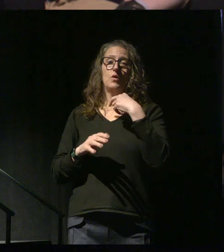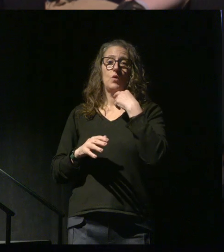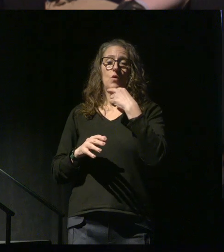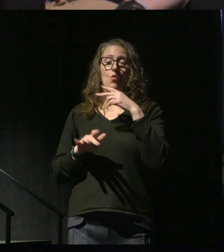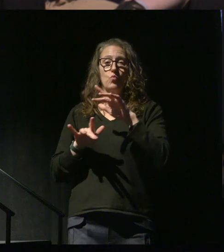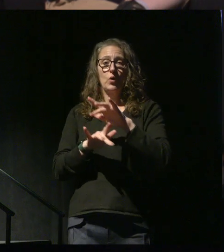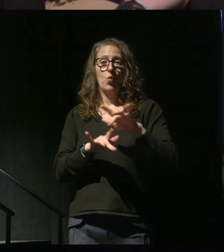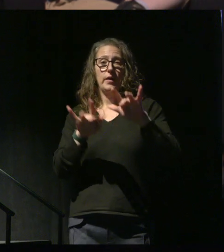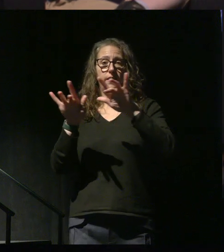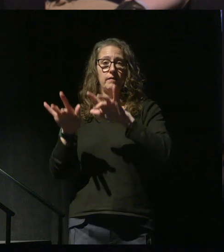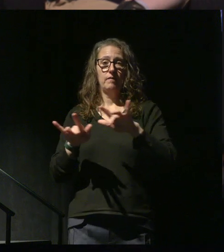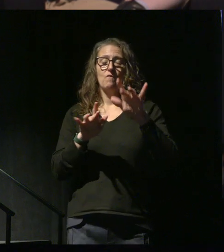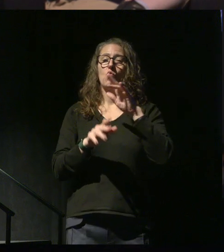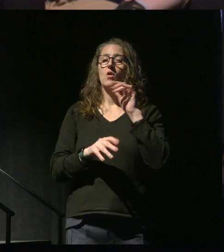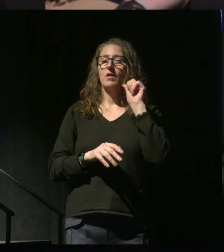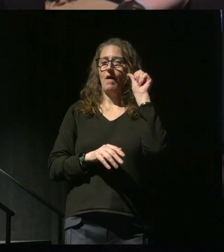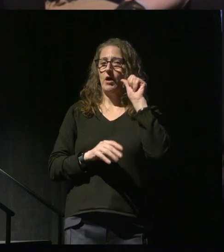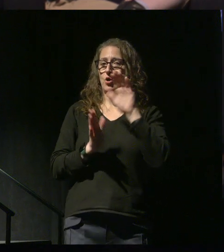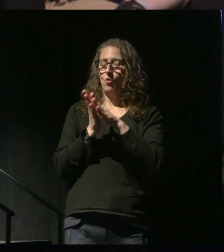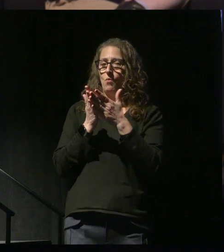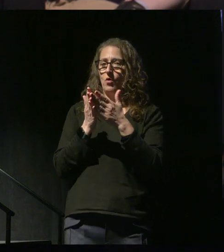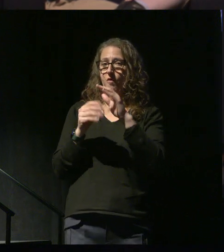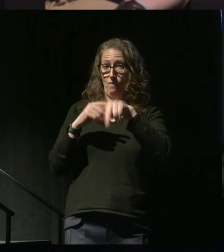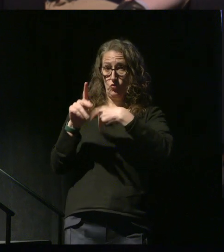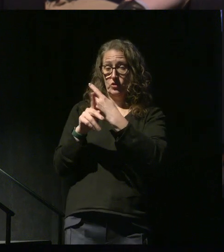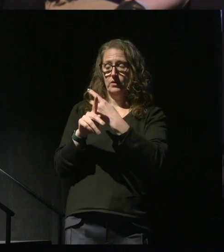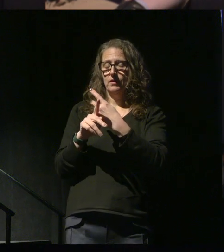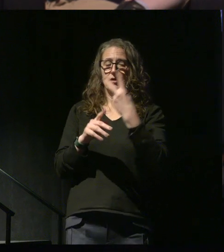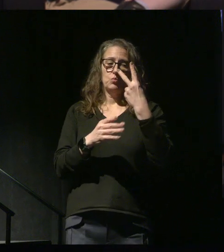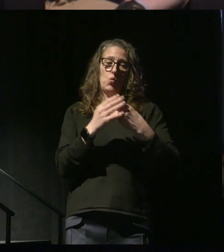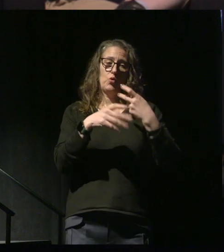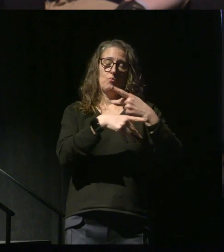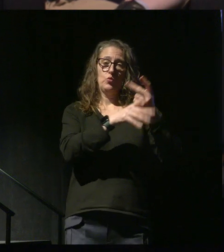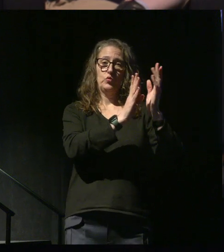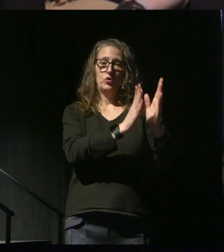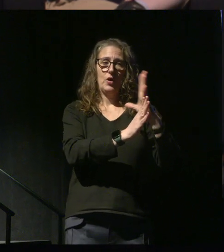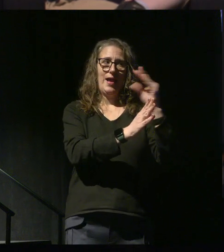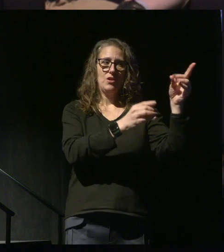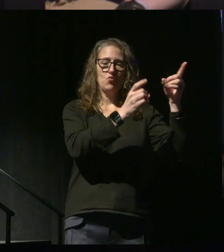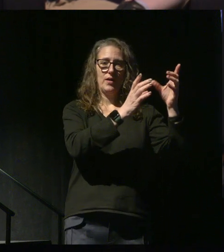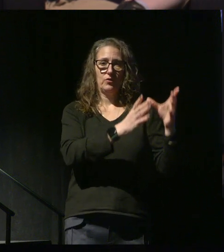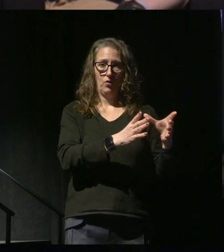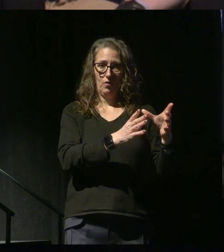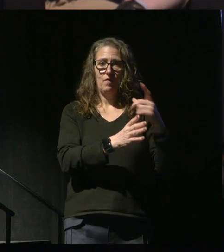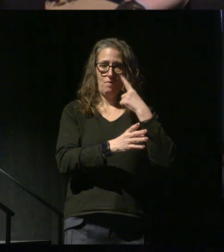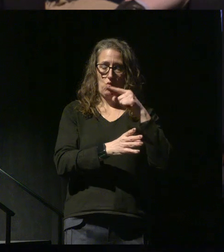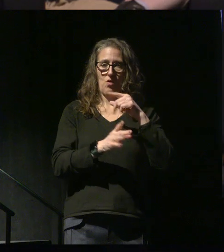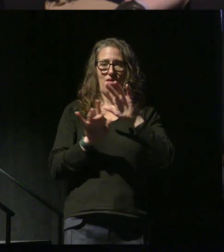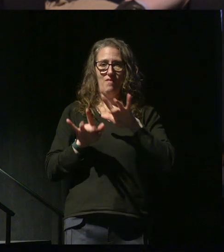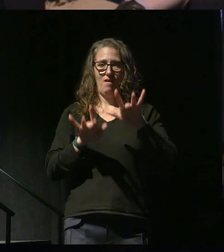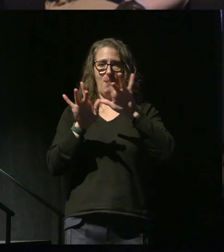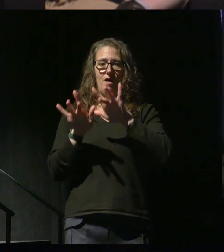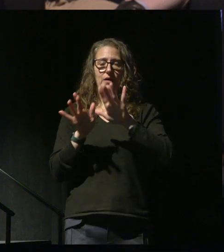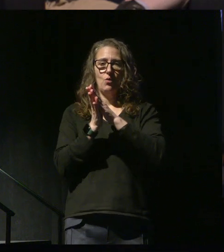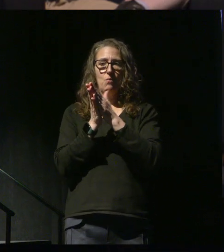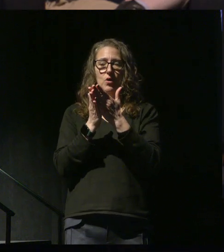and both the producer and the director of the audio book said the same thing.